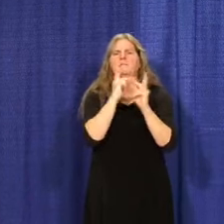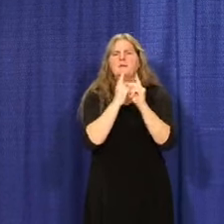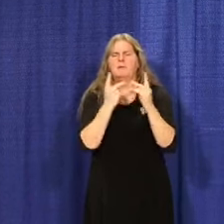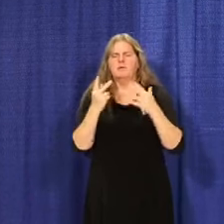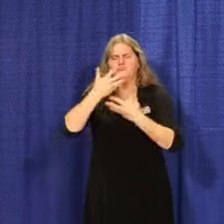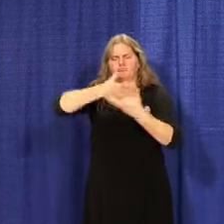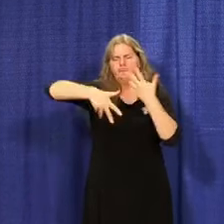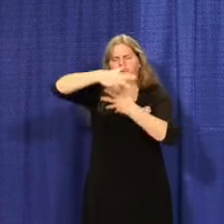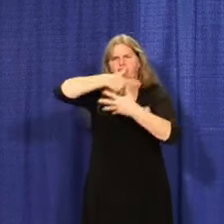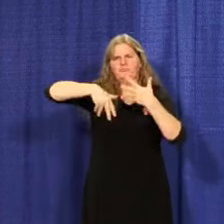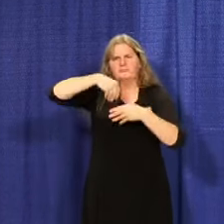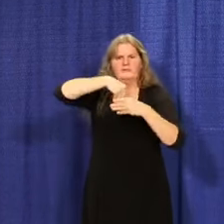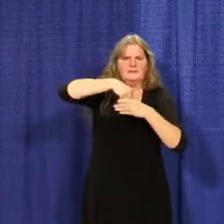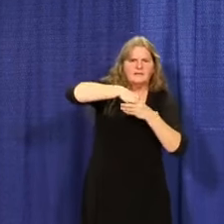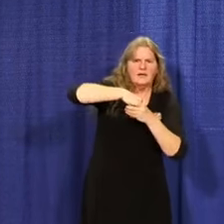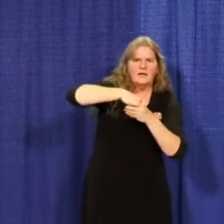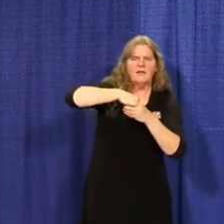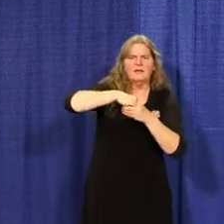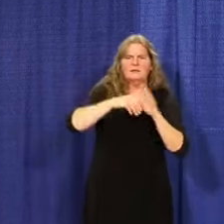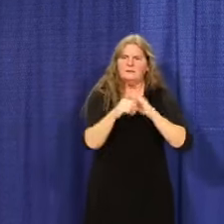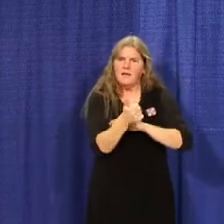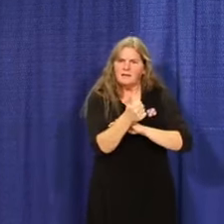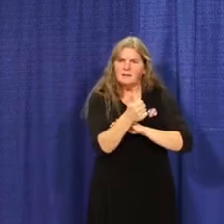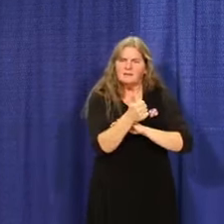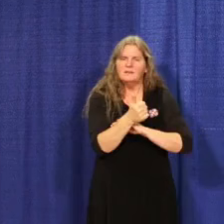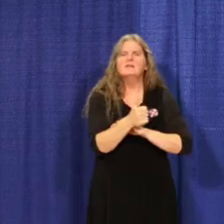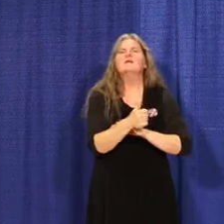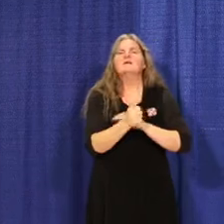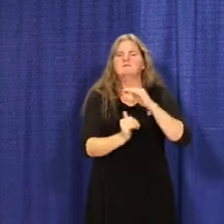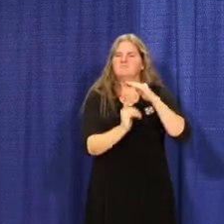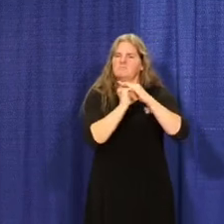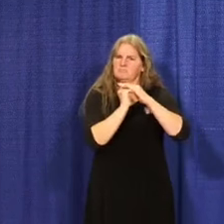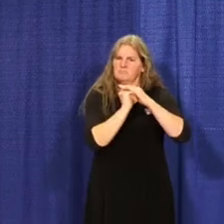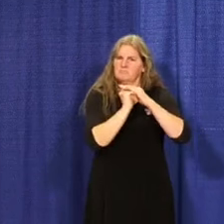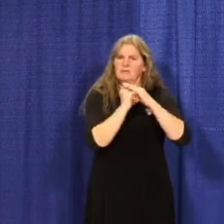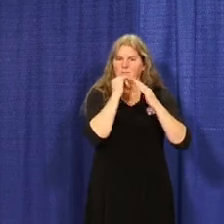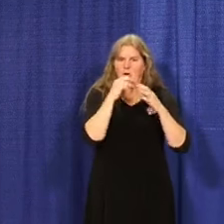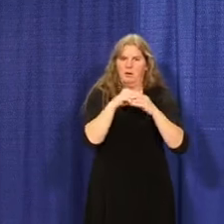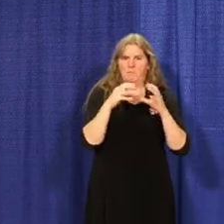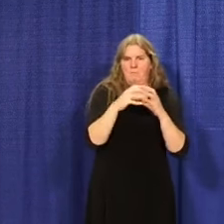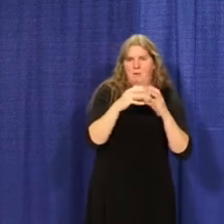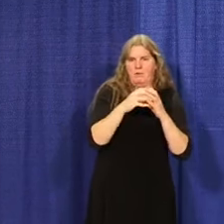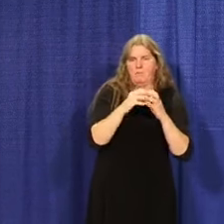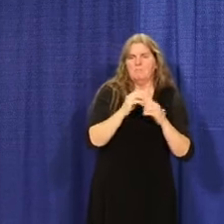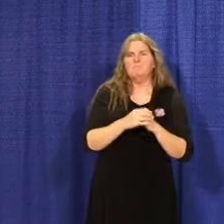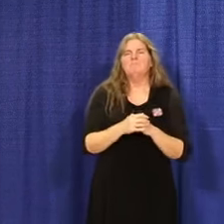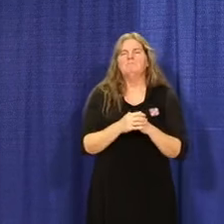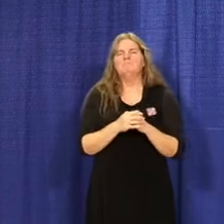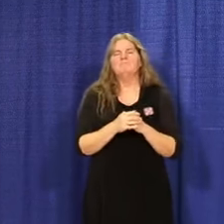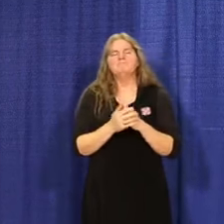gatherings to ten people if they are not in your bubble. It is also important to stay